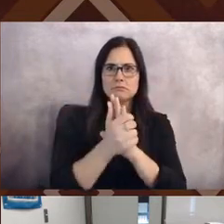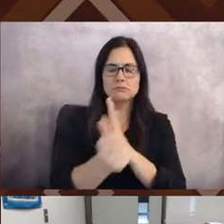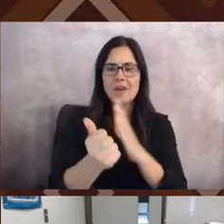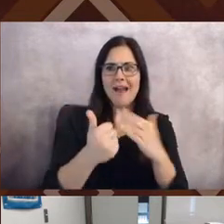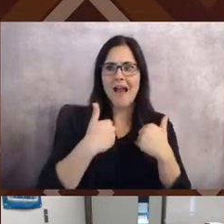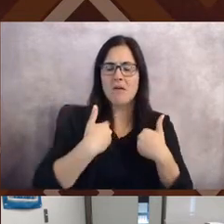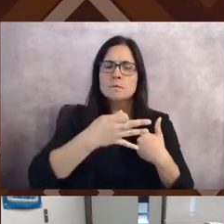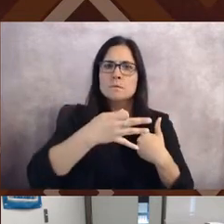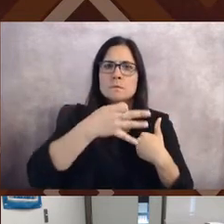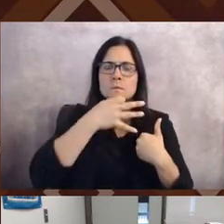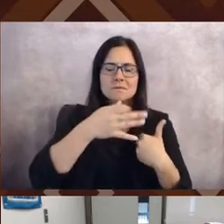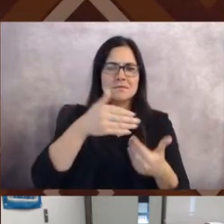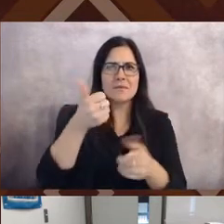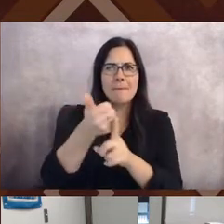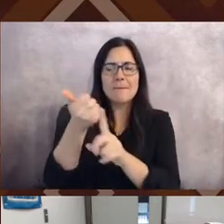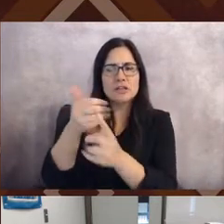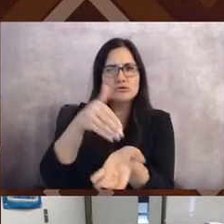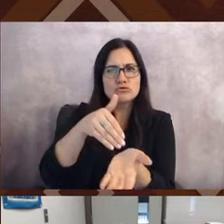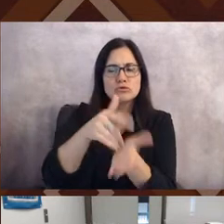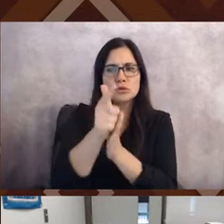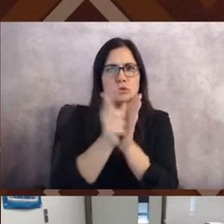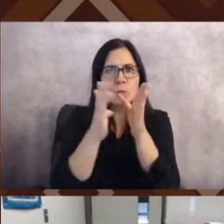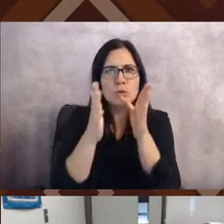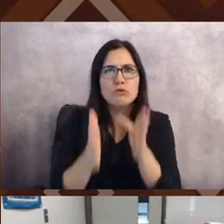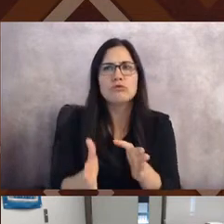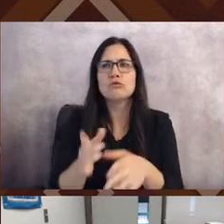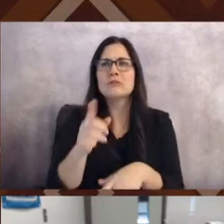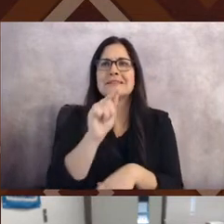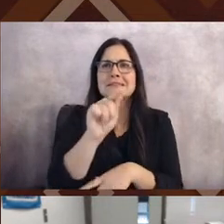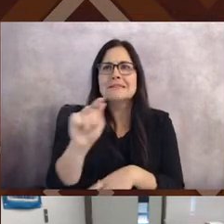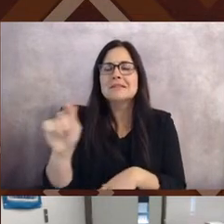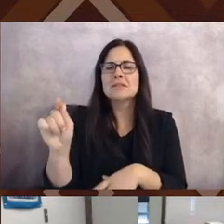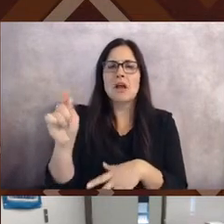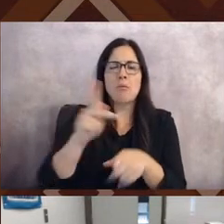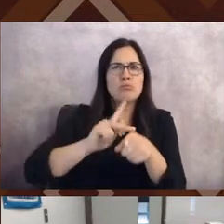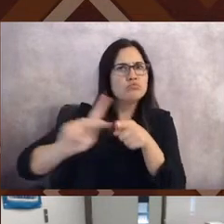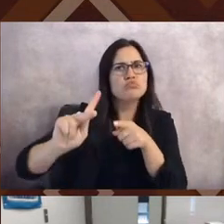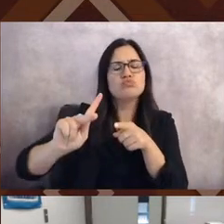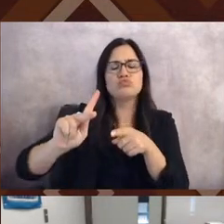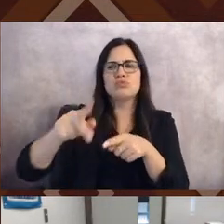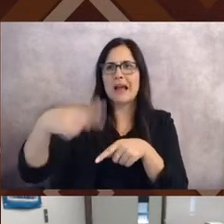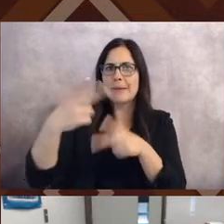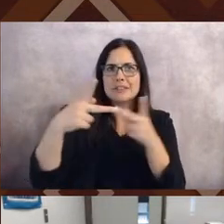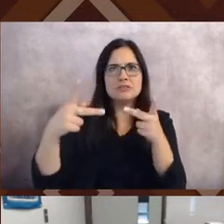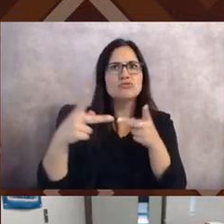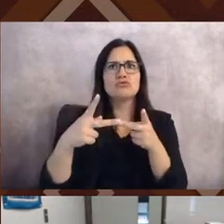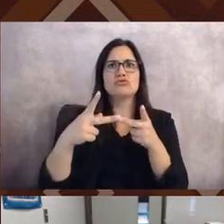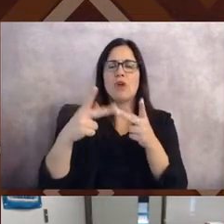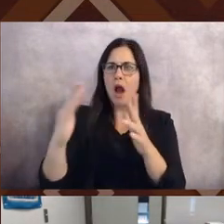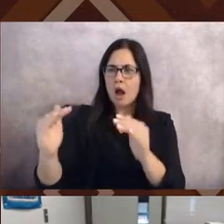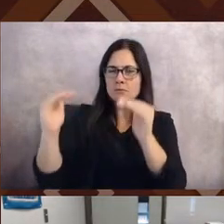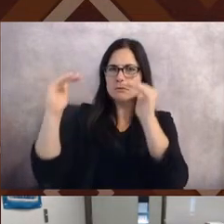You know, they were doctors and lawyers and they have very very high positions. And they were very well educated in Korea.